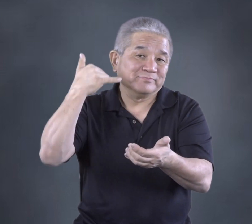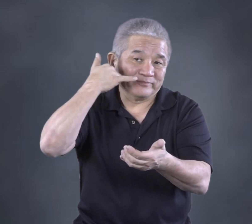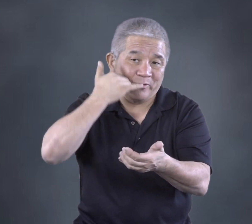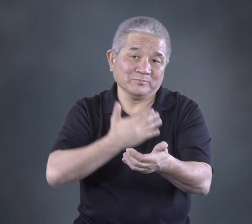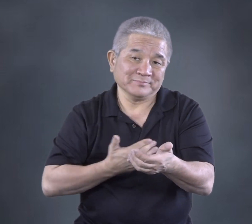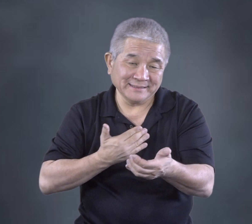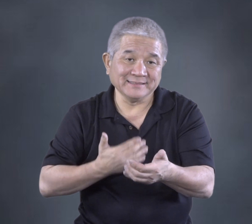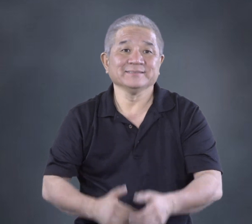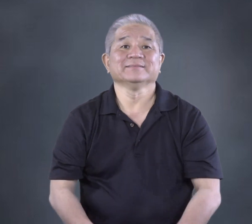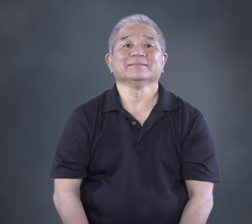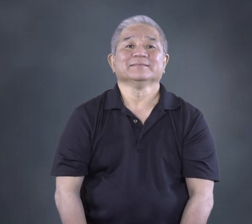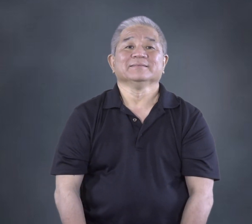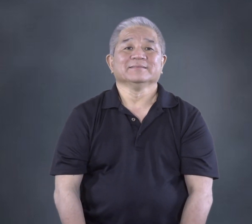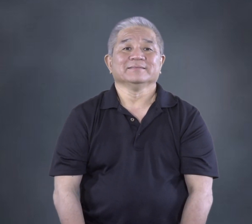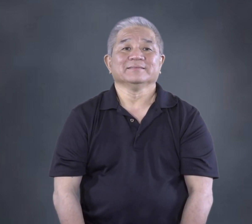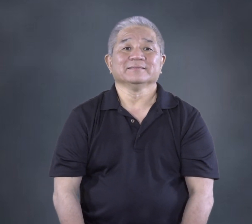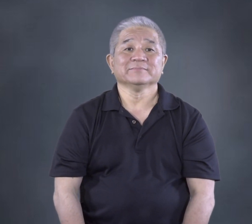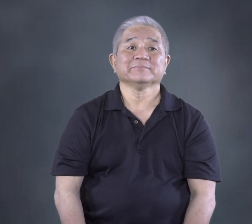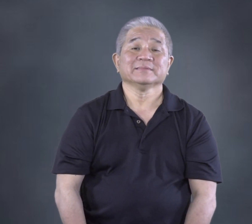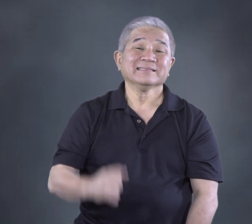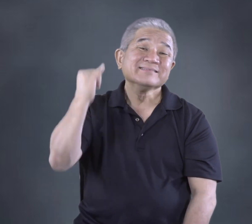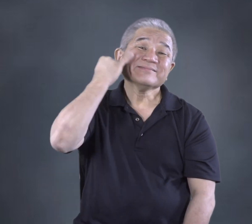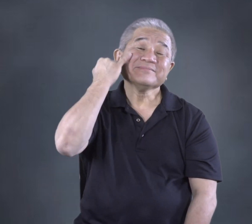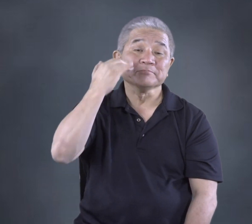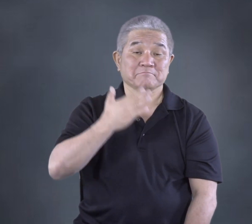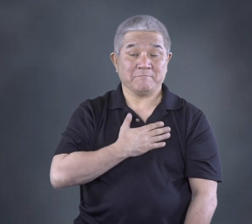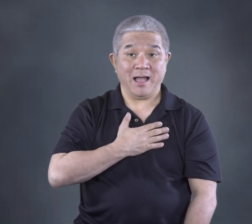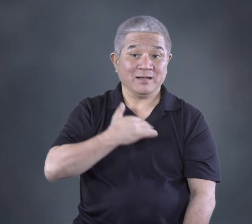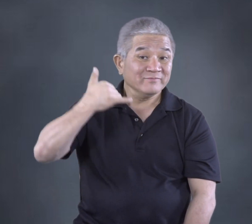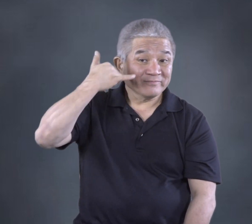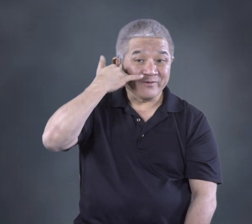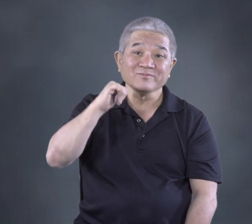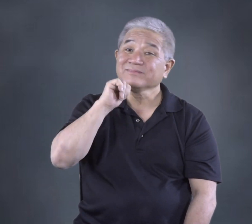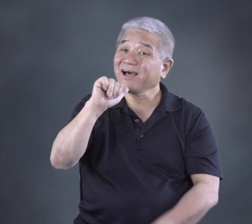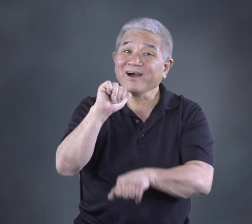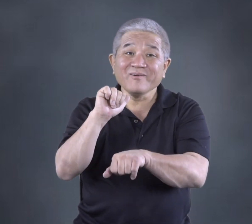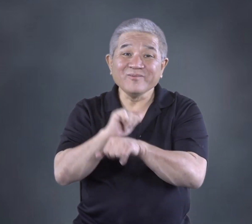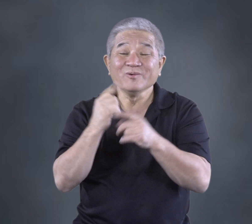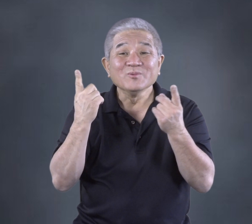BY ALLOWING ME TO USE THE SMARTPHONE. IF MY SMARTPHONE IS NOT WORKING WELL OR AT ALL,